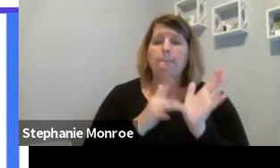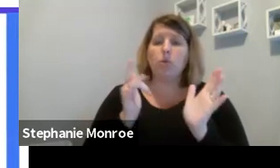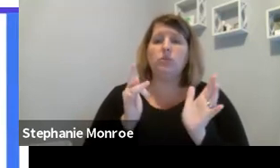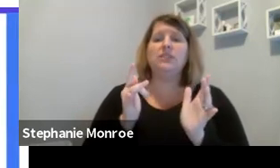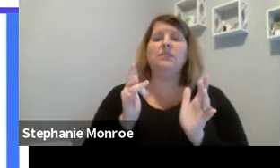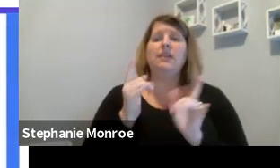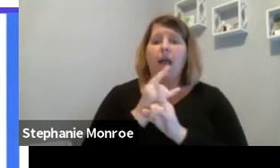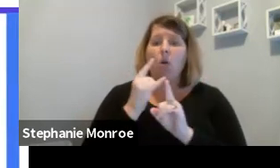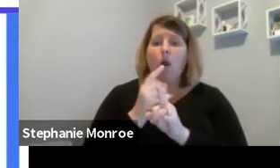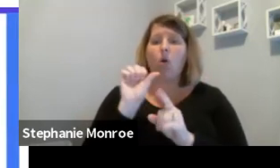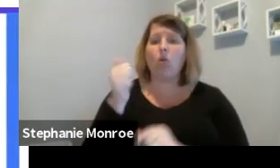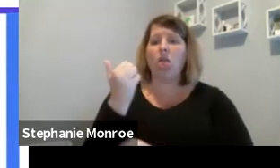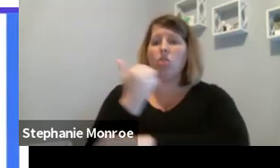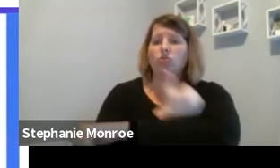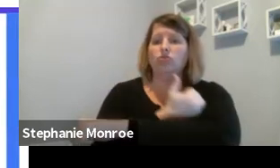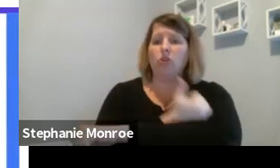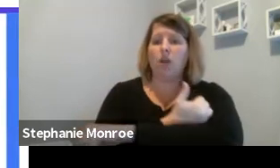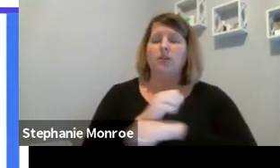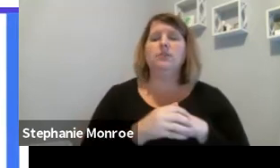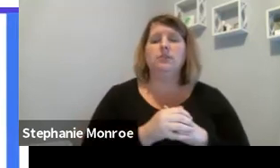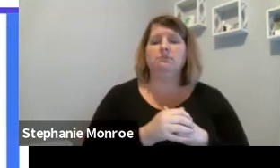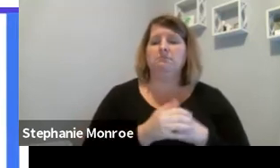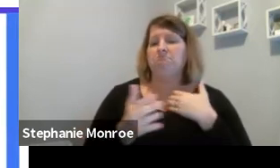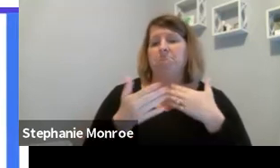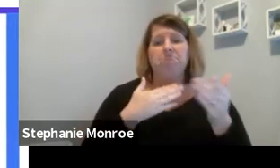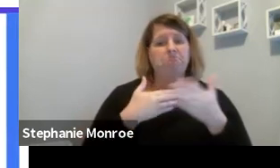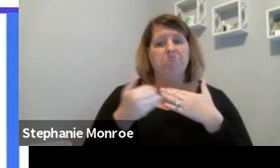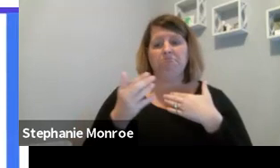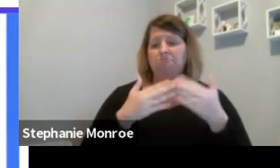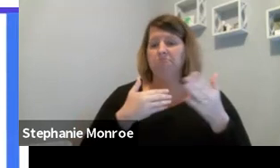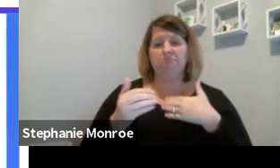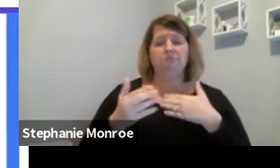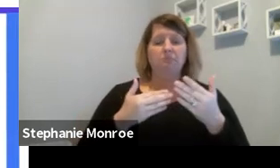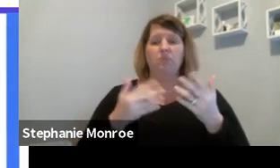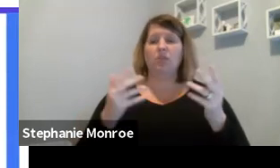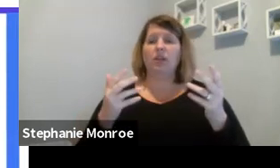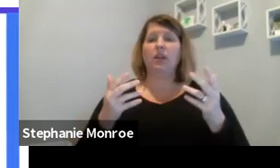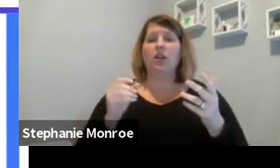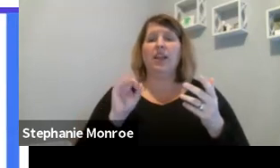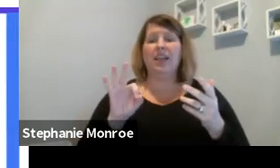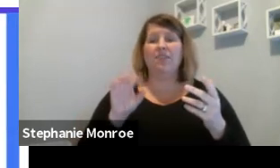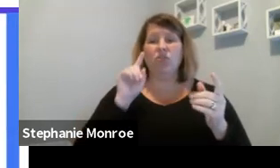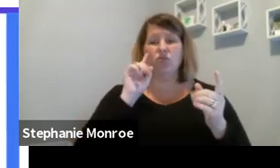or other drugs. It does not matter whether the trauma is caused